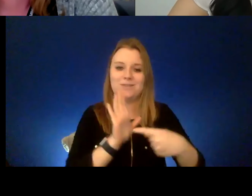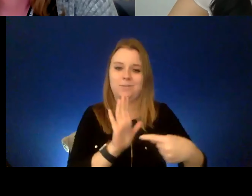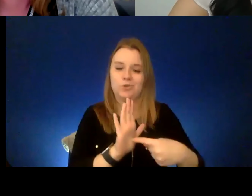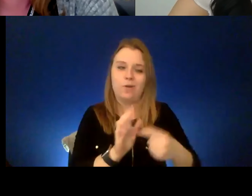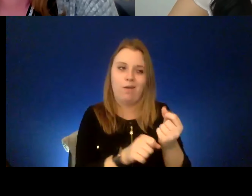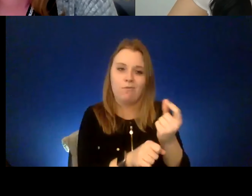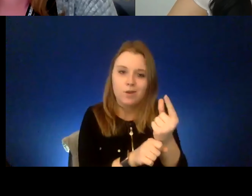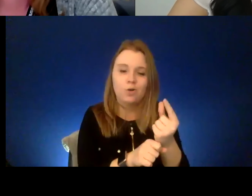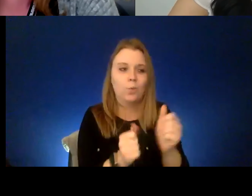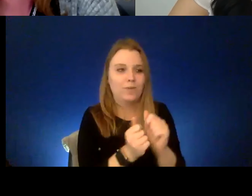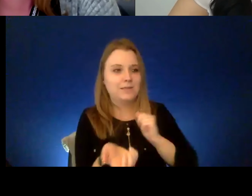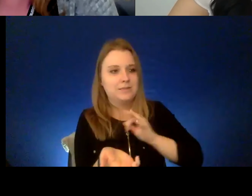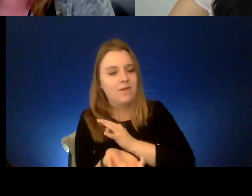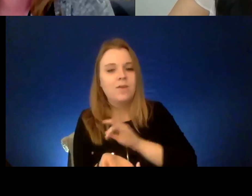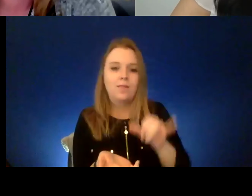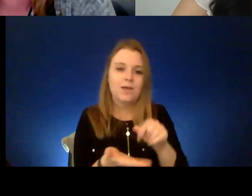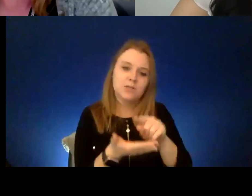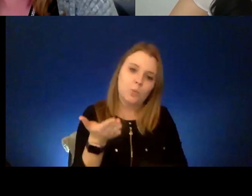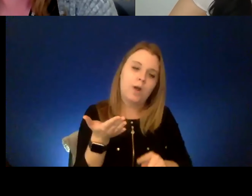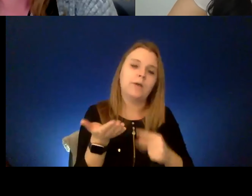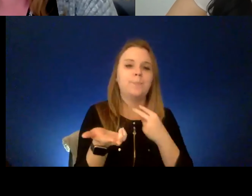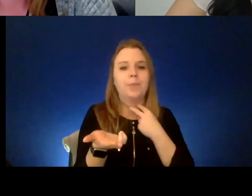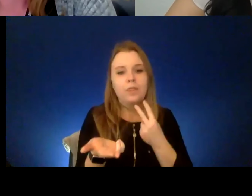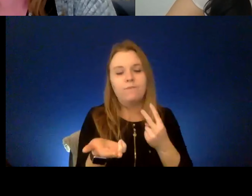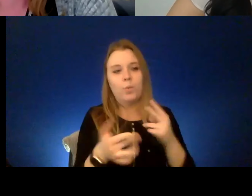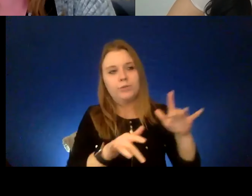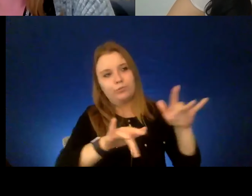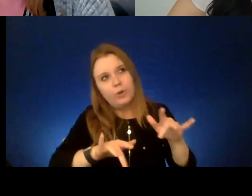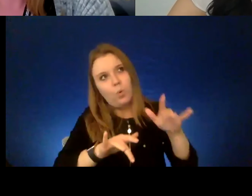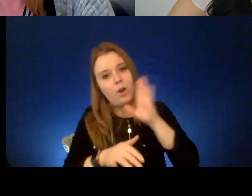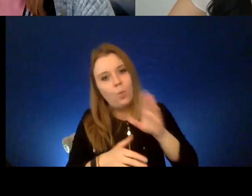with the, "this is what the voice will tell you to do." Perfect. Perfect.